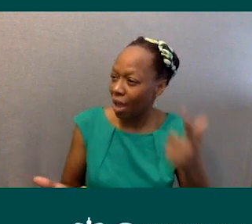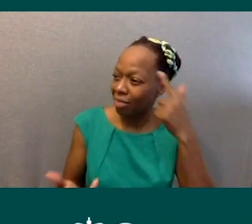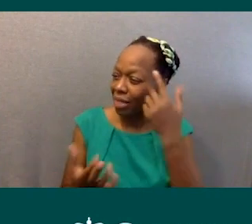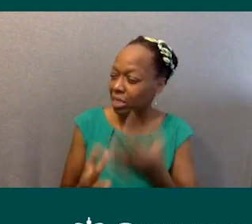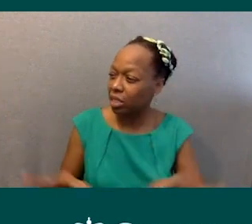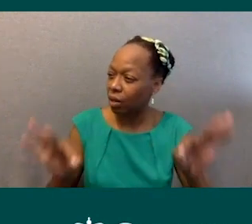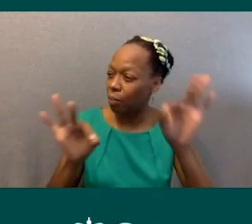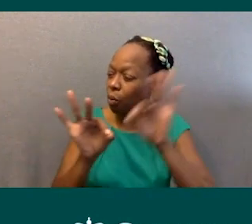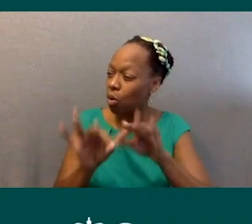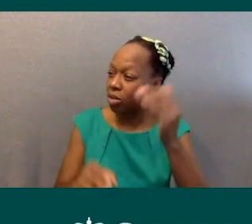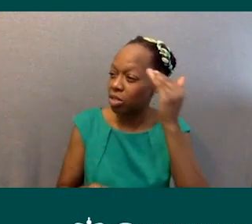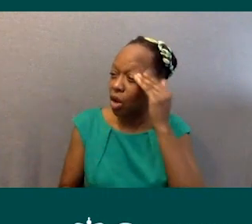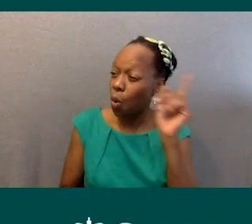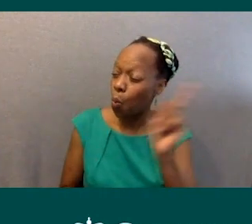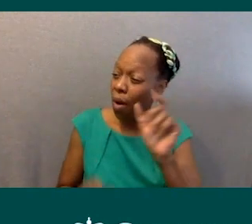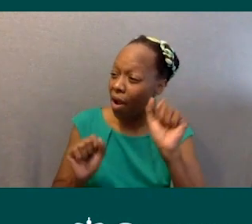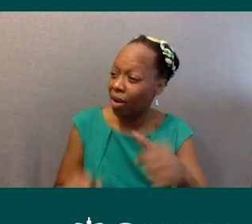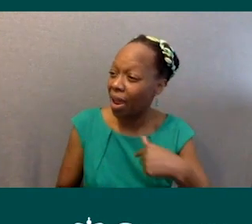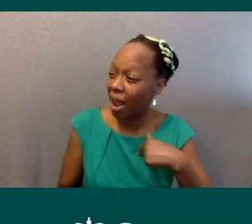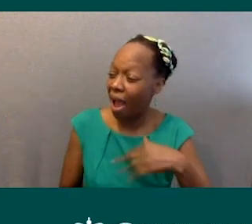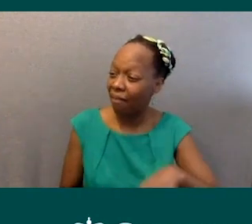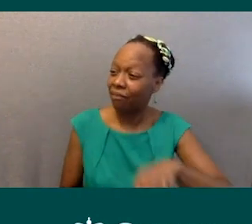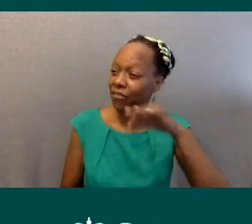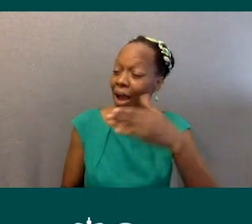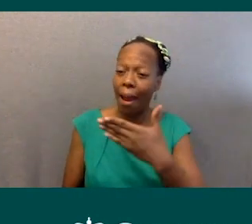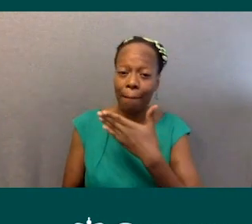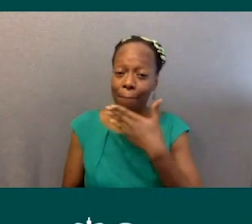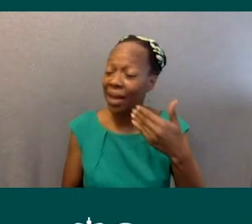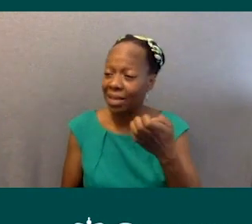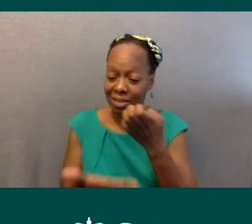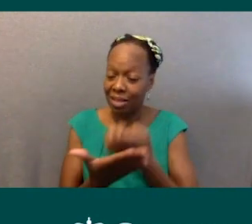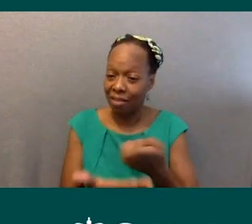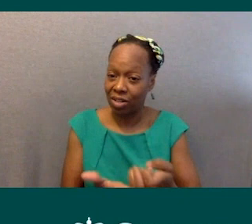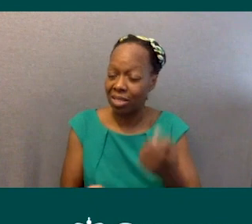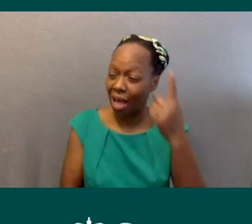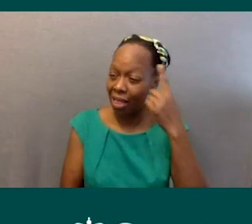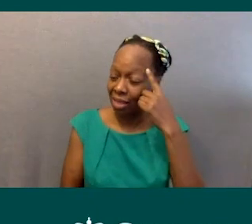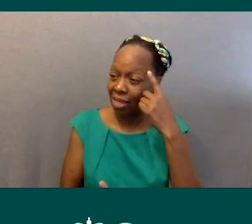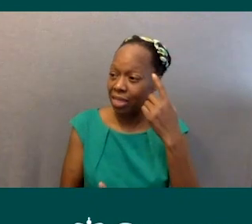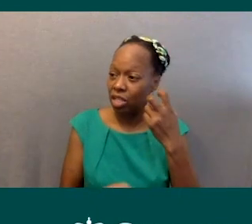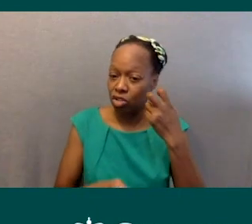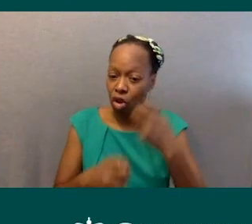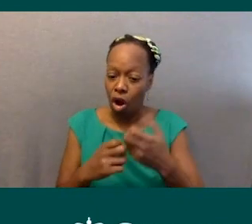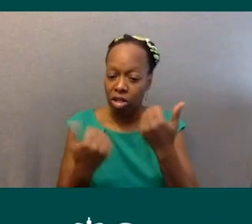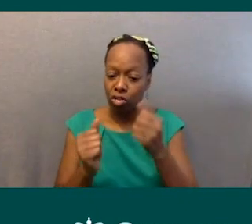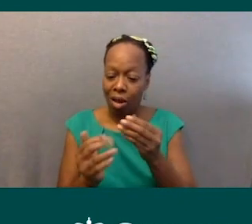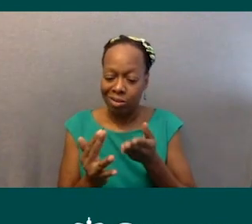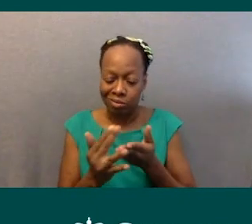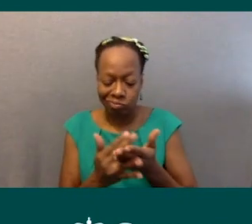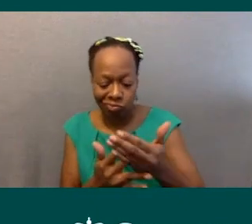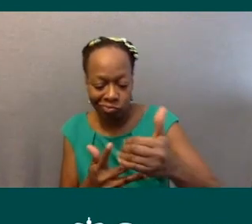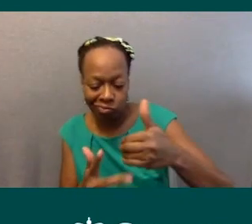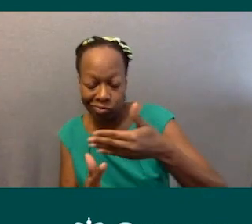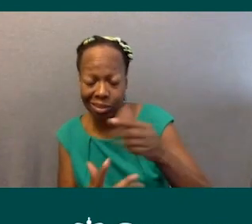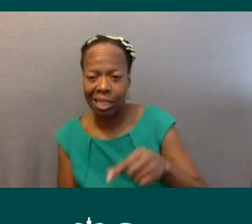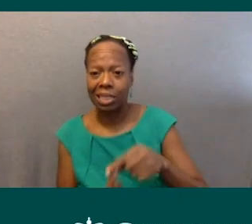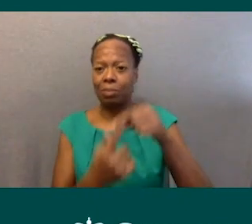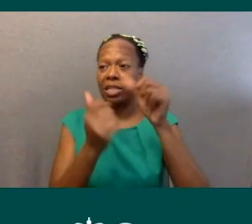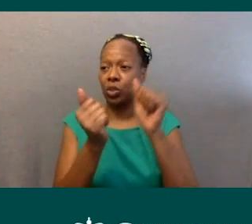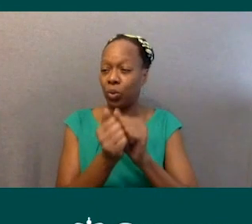to know where can I get best evidence? Because I think it's a really hard thing to try to navigate, particularly with the Internet